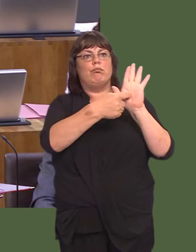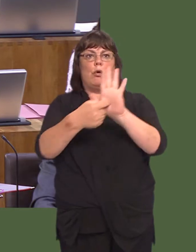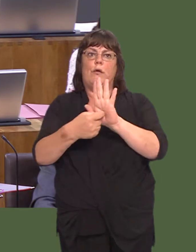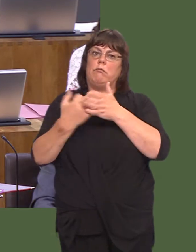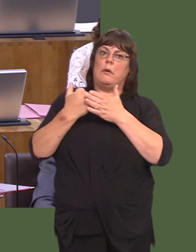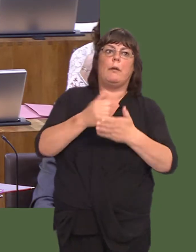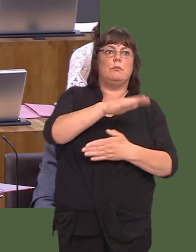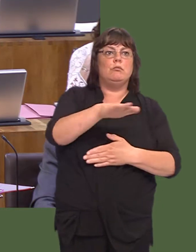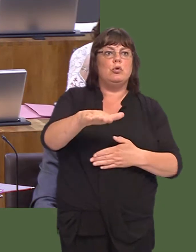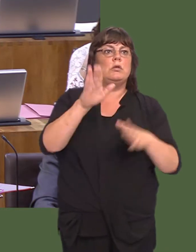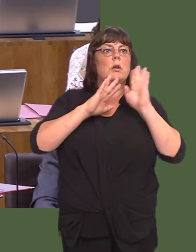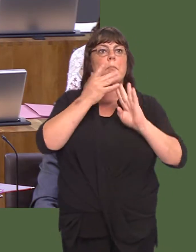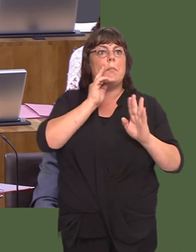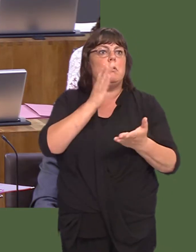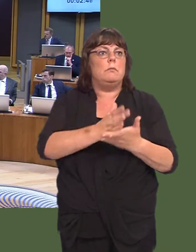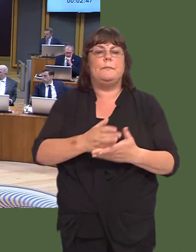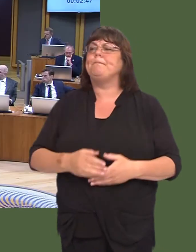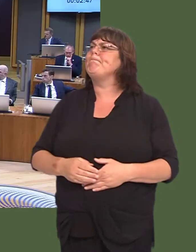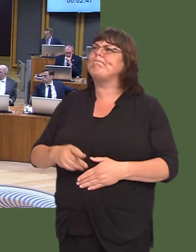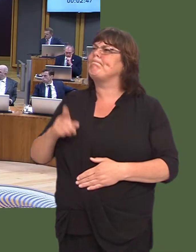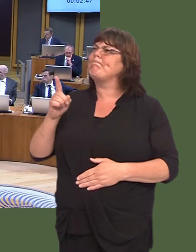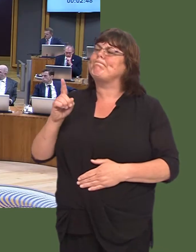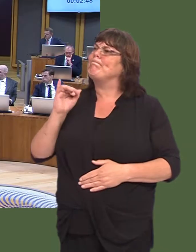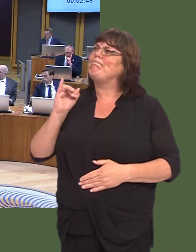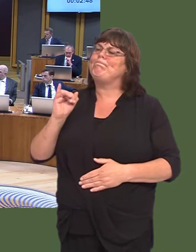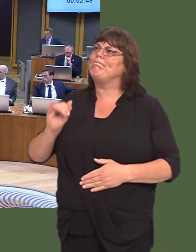Leanne Wood: Youíre giving the wrong impression, First Minister, because itís true to say